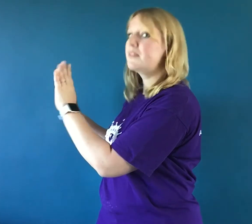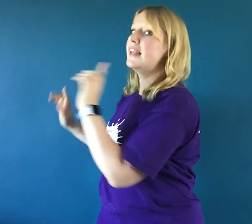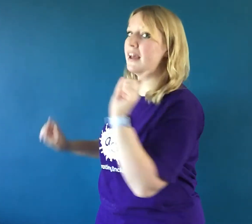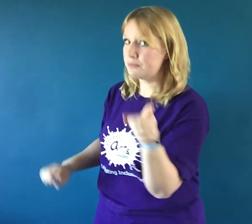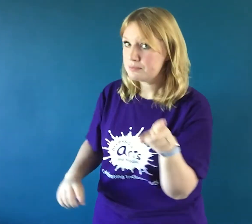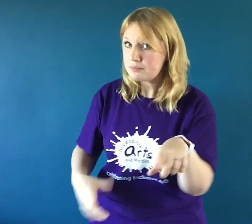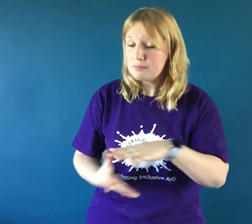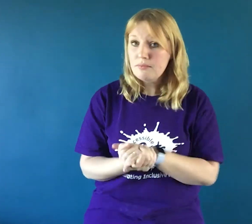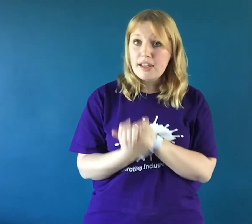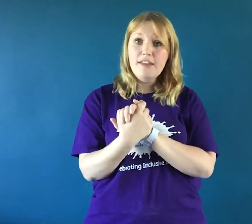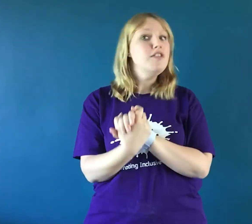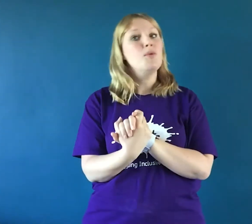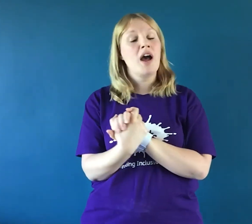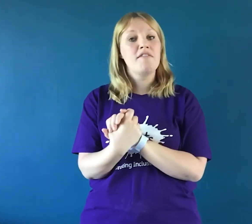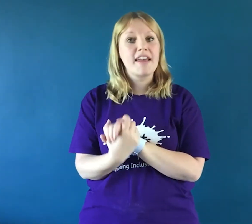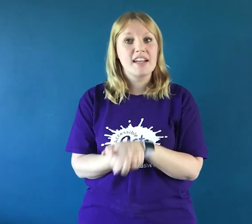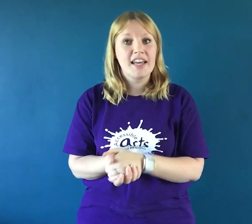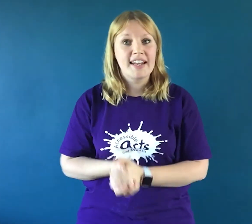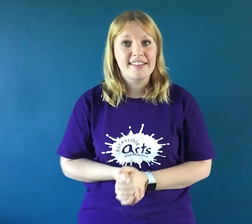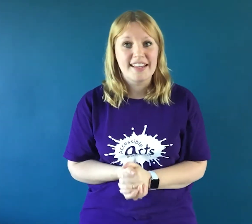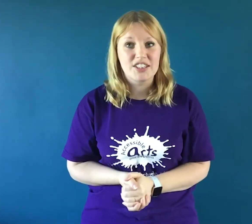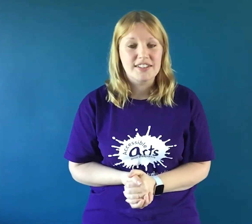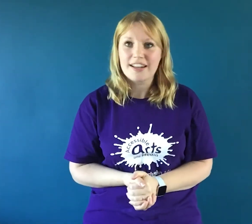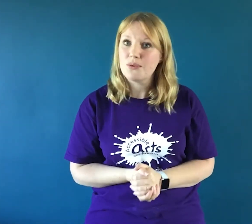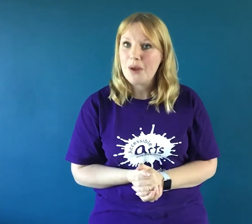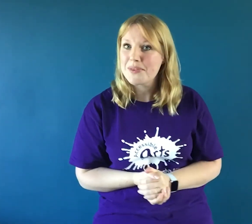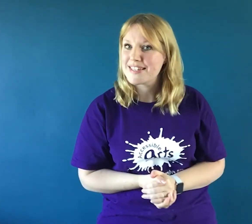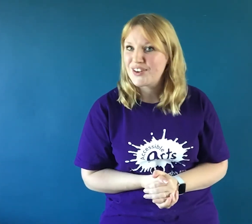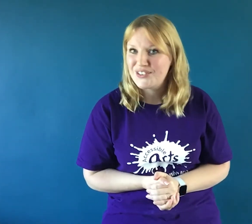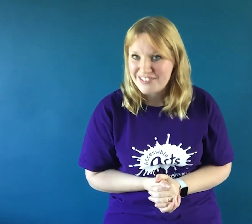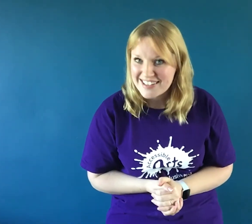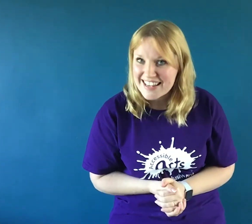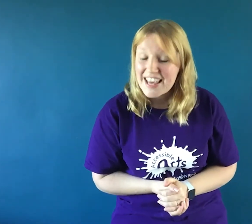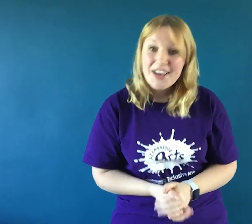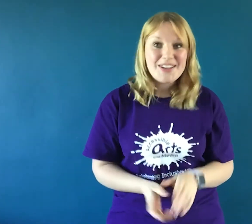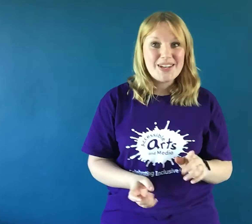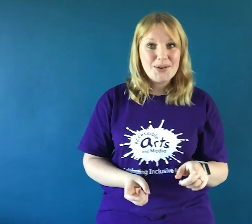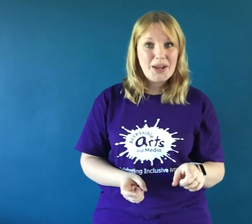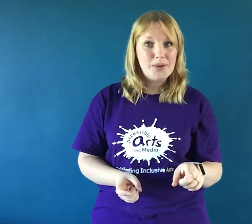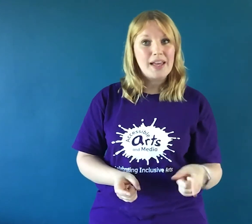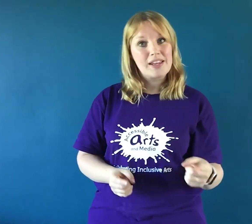Now, if you are a regular in our sessions and you know this song already you know that